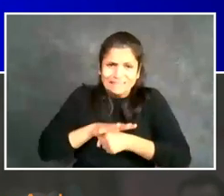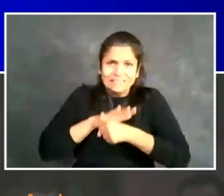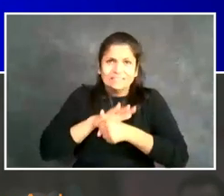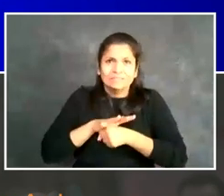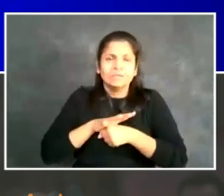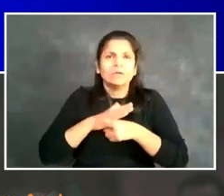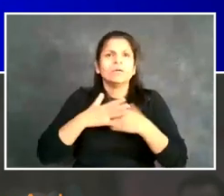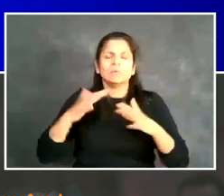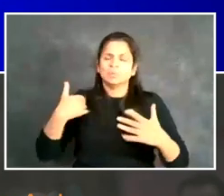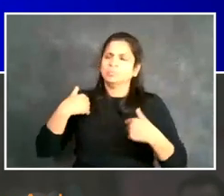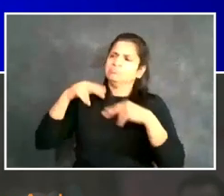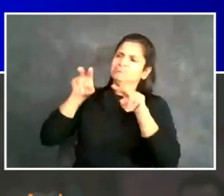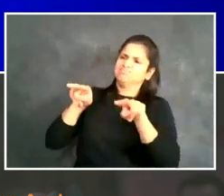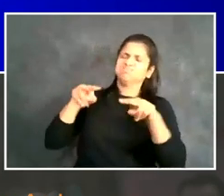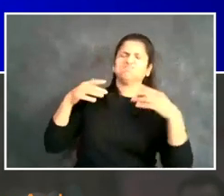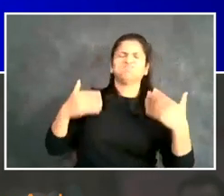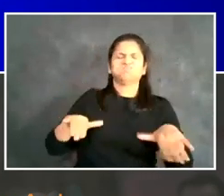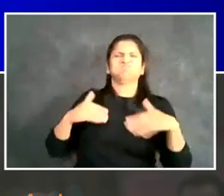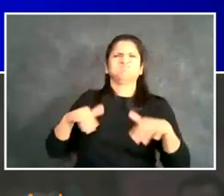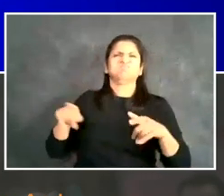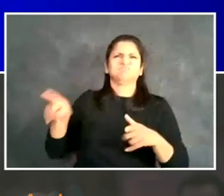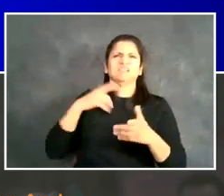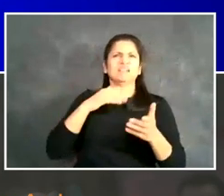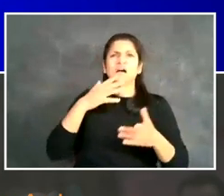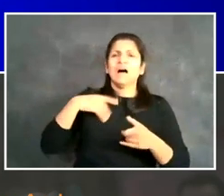MEDICAL TECHNICIANS.